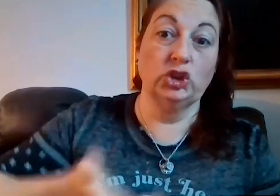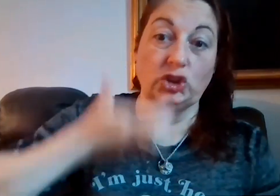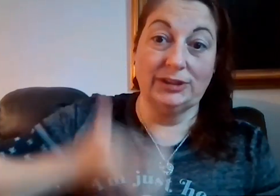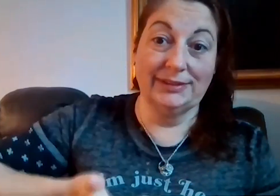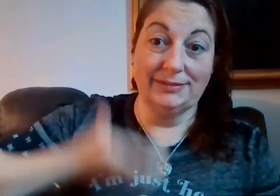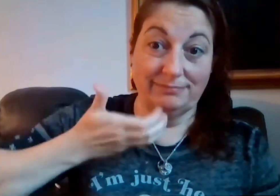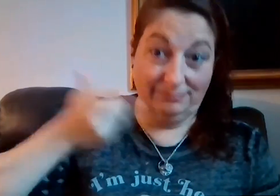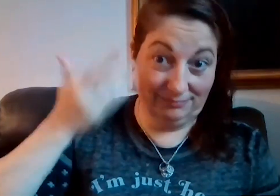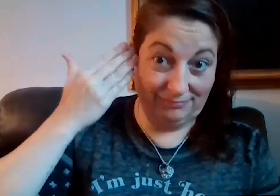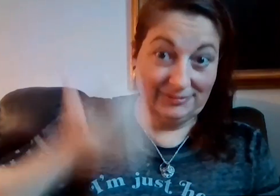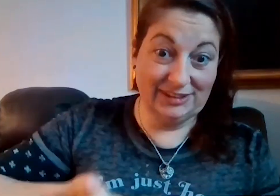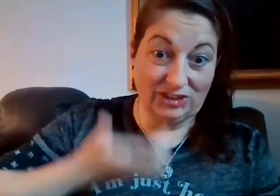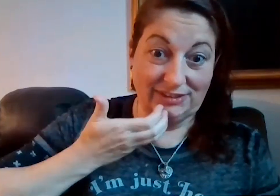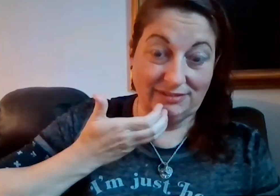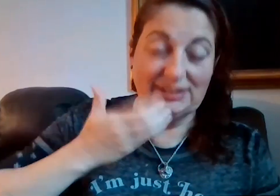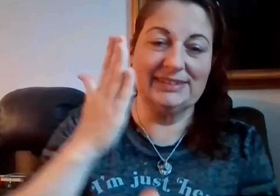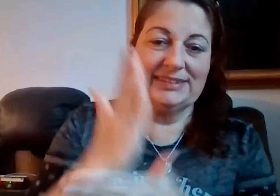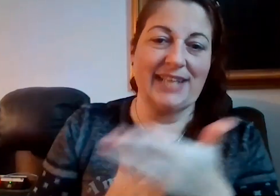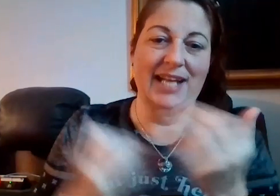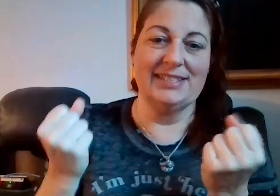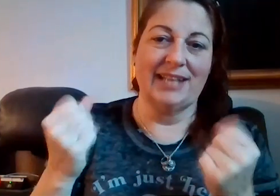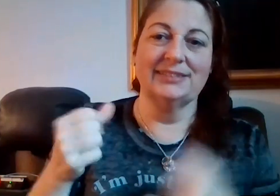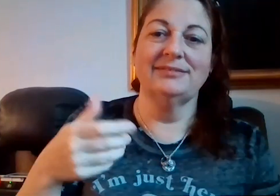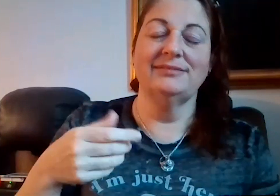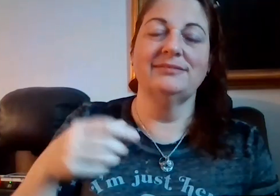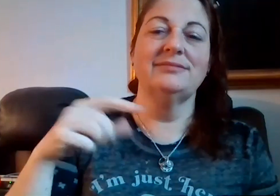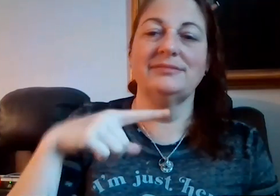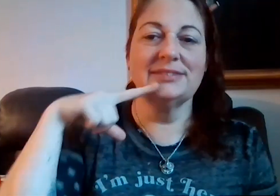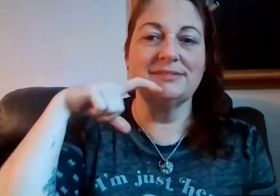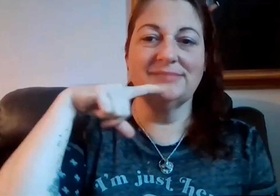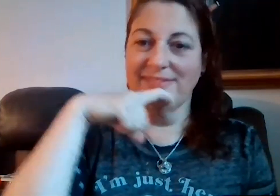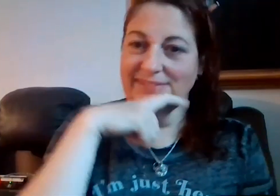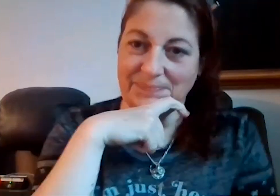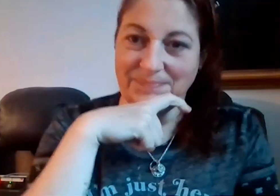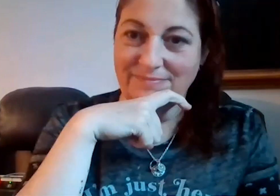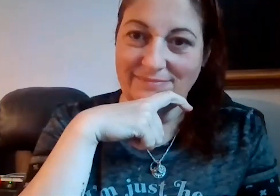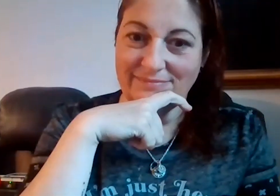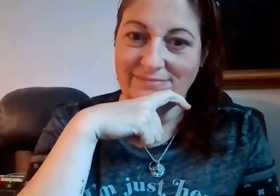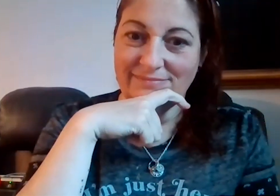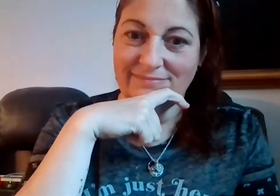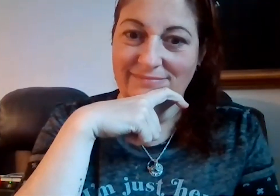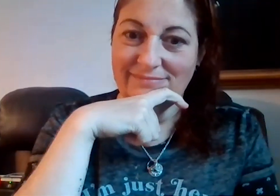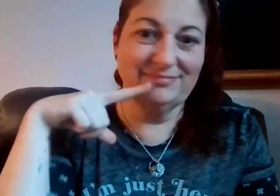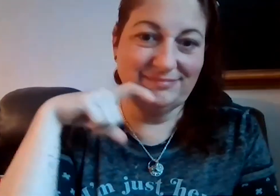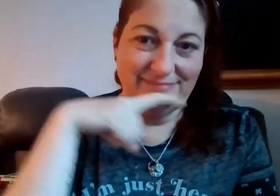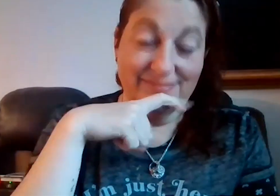which make it different from being a universal language. So with the signs cereal.